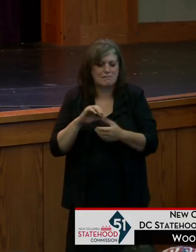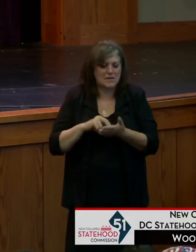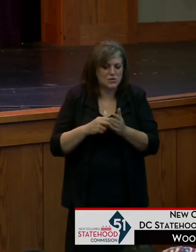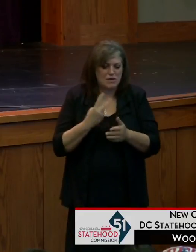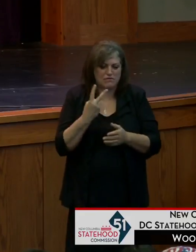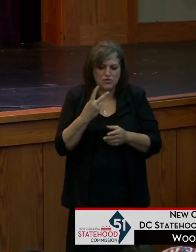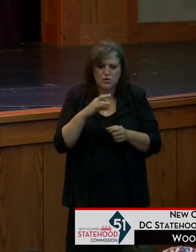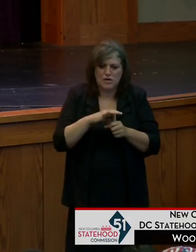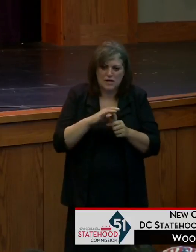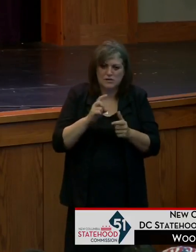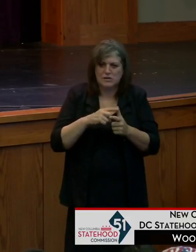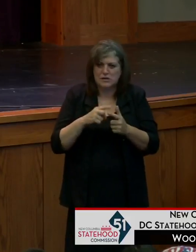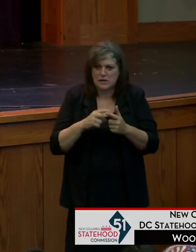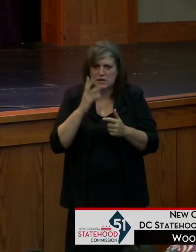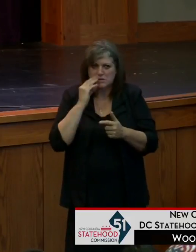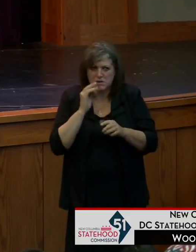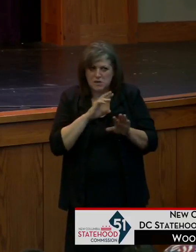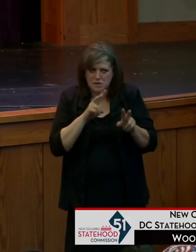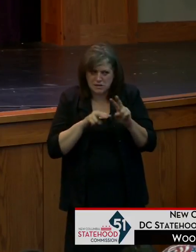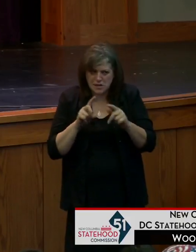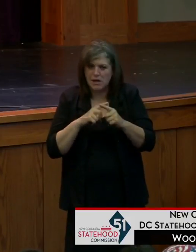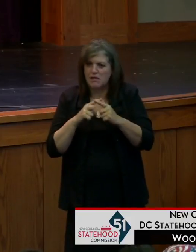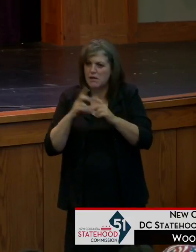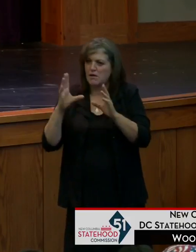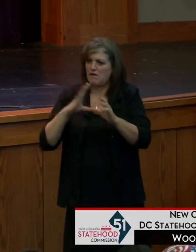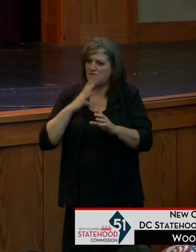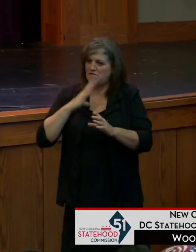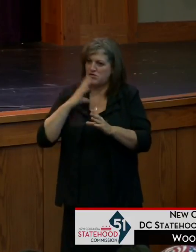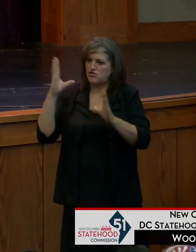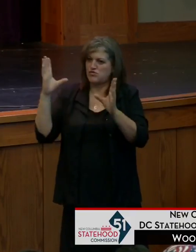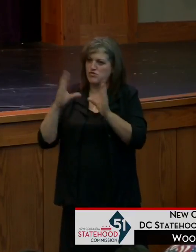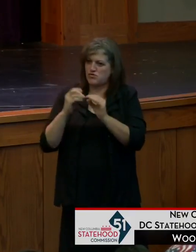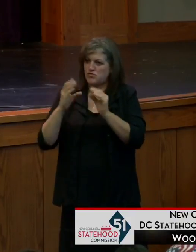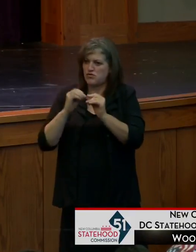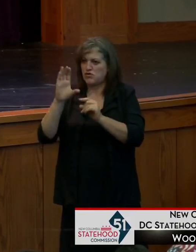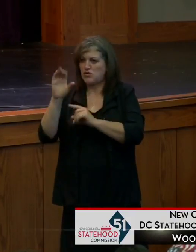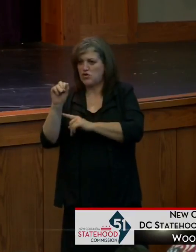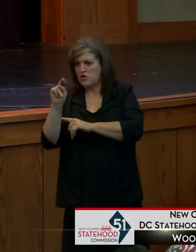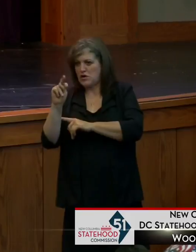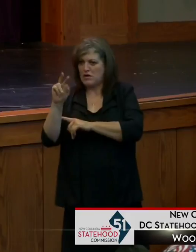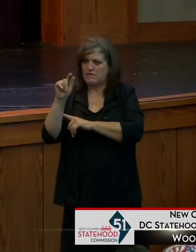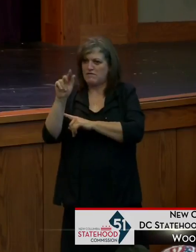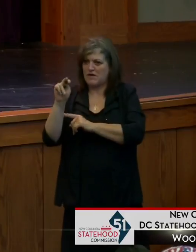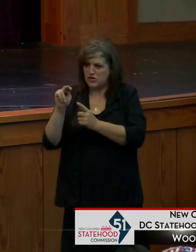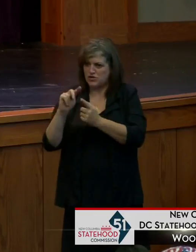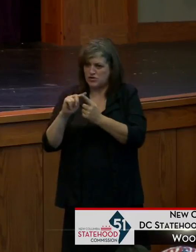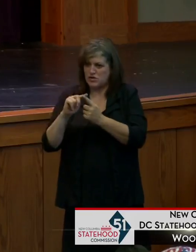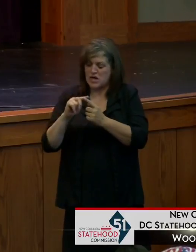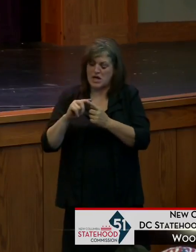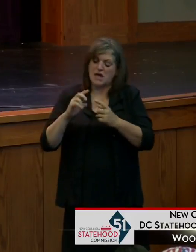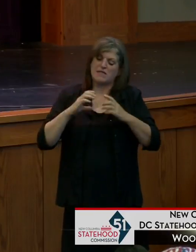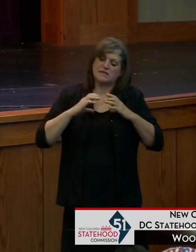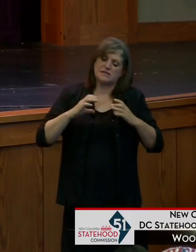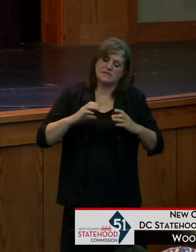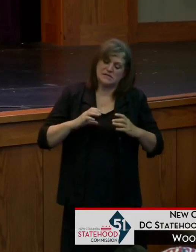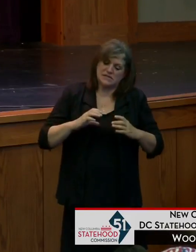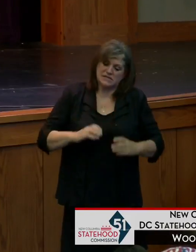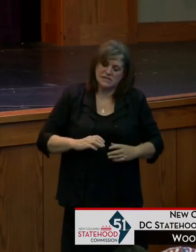EXPERIENCE OF IT. AND THEN TO HAVE A CITIZEN ELECTED CONSTITUTIONAL